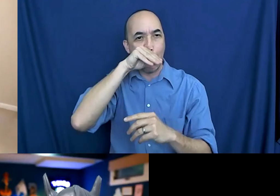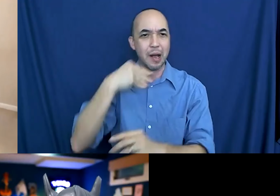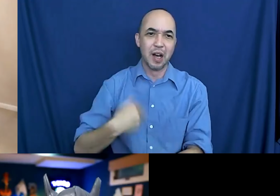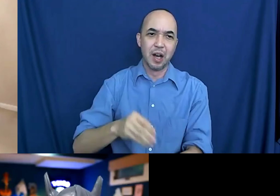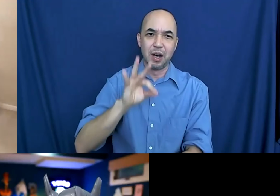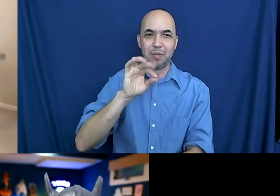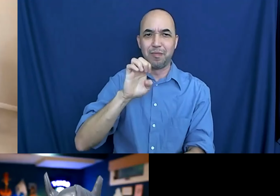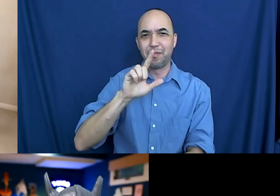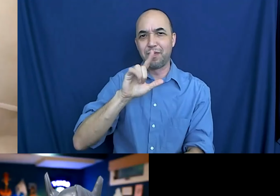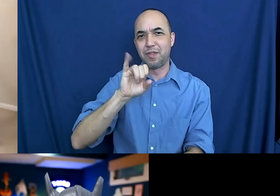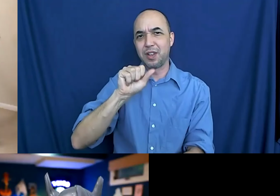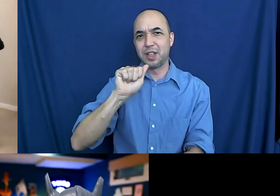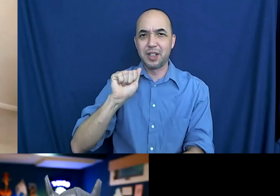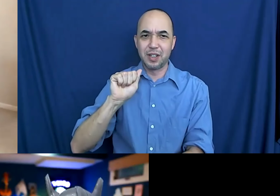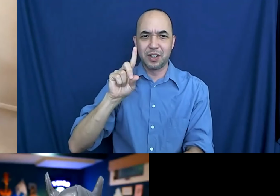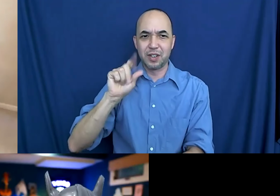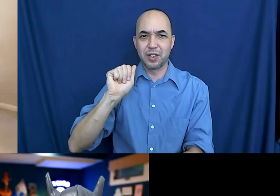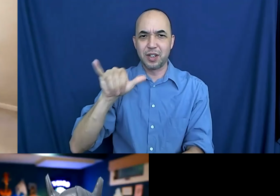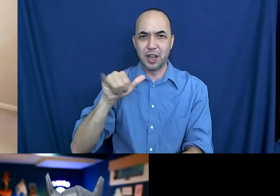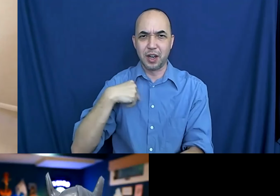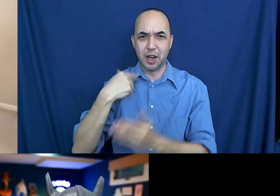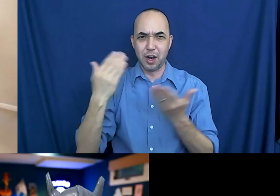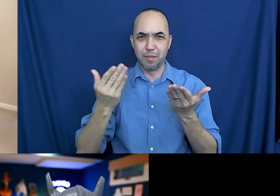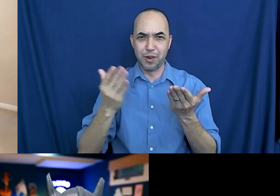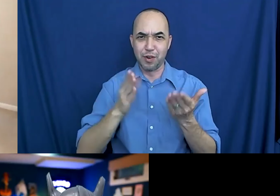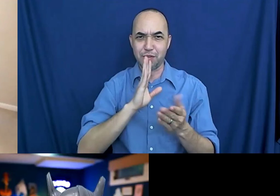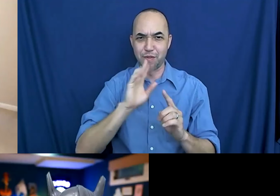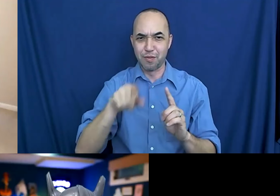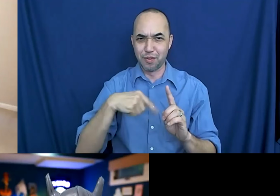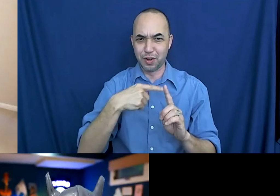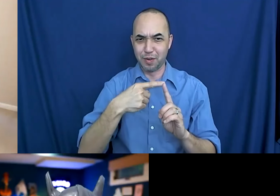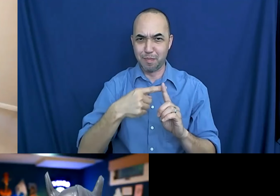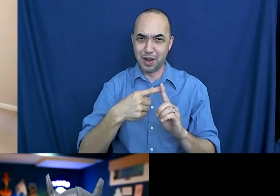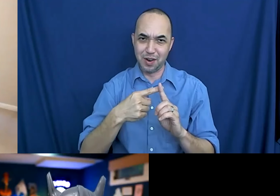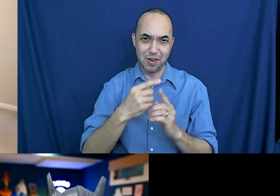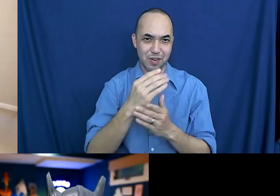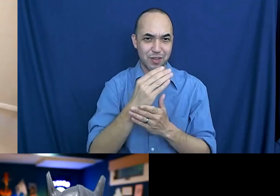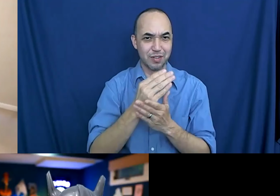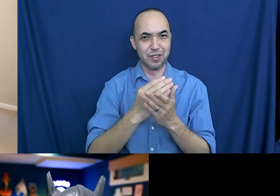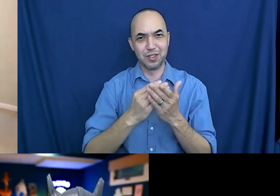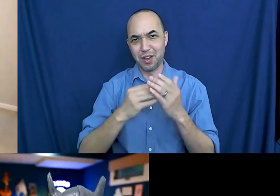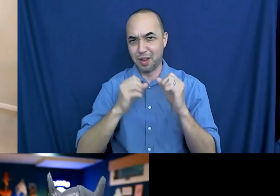HAPPY TO BE HERE TO TALK TO YOU ABOUT SOME AWESOME MOVES THAT